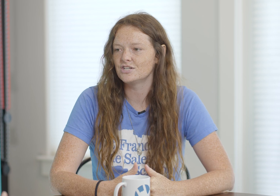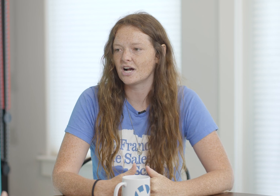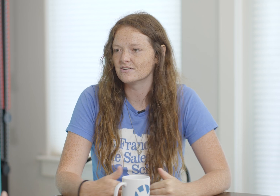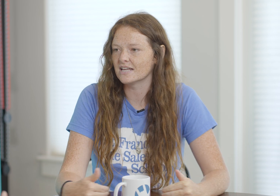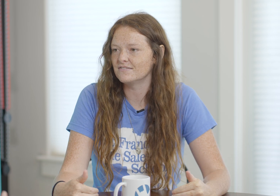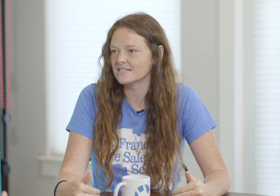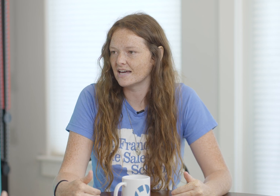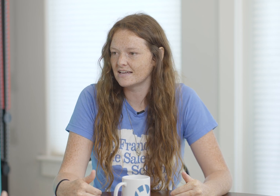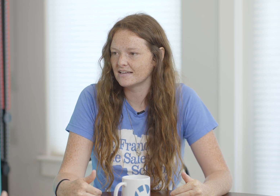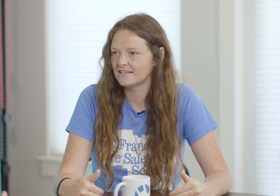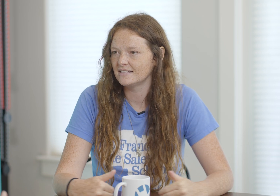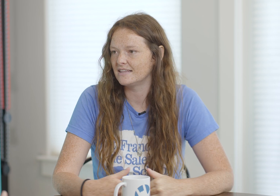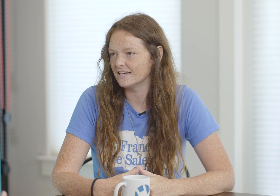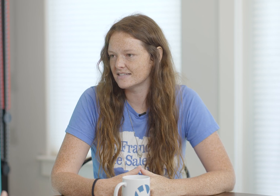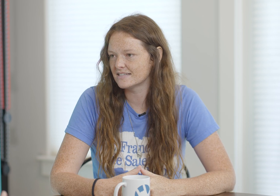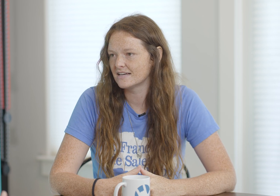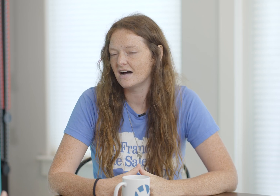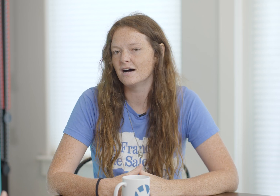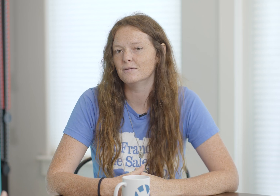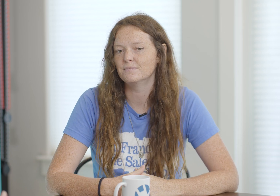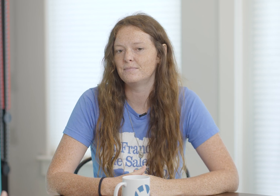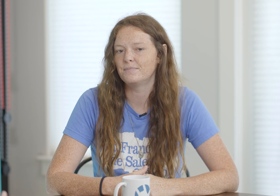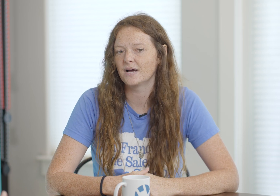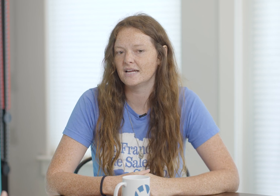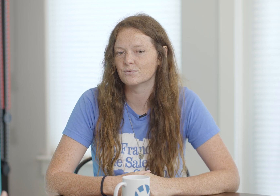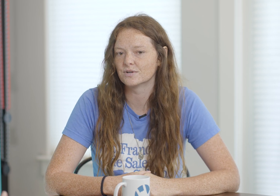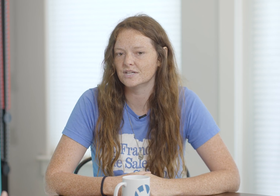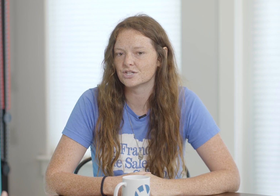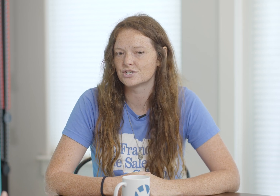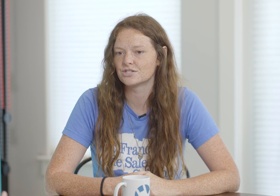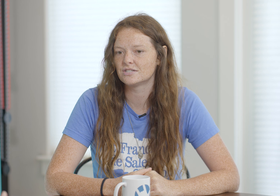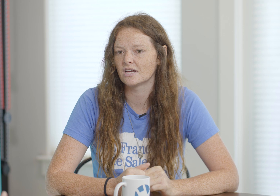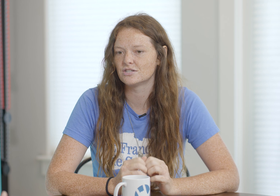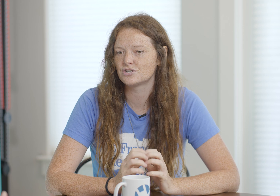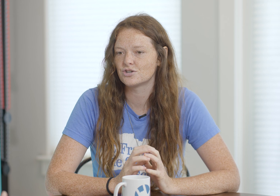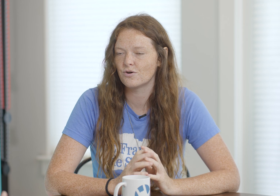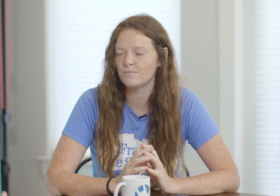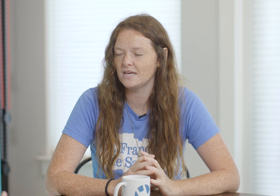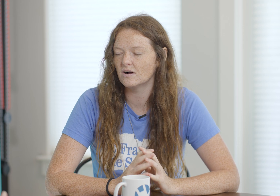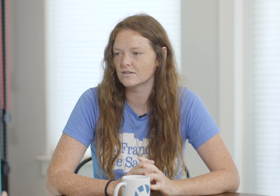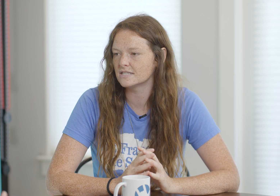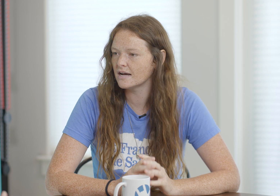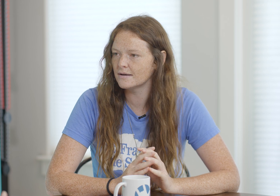child's life is like this, but it really just does show me all the time.